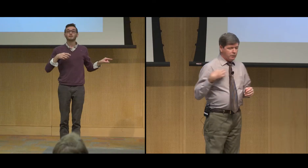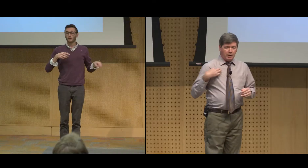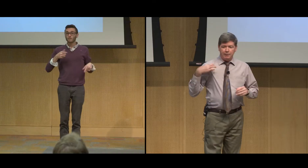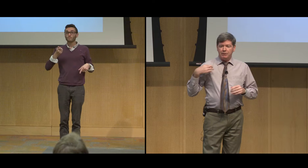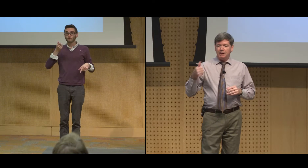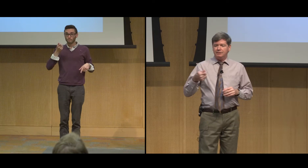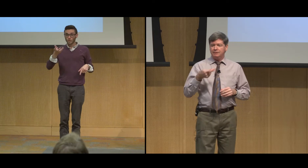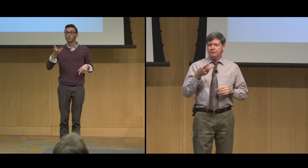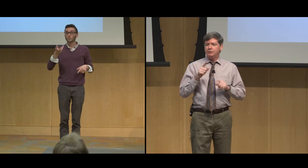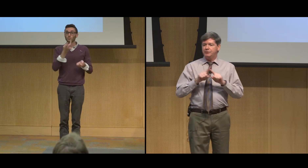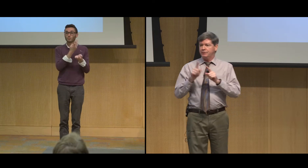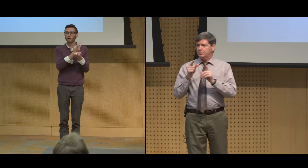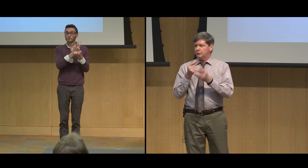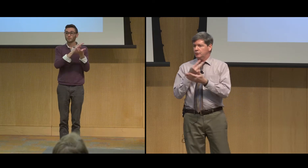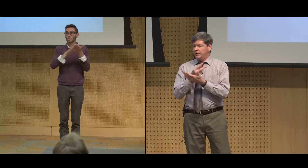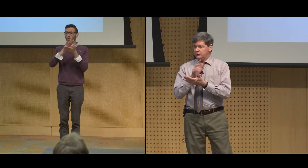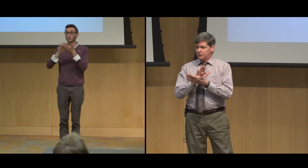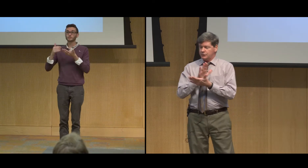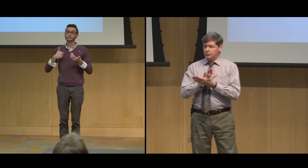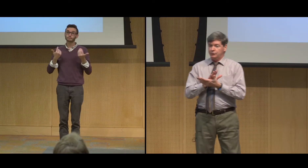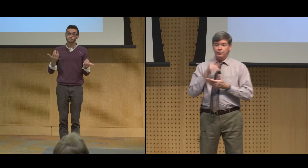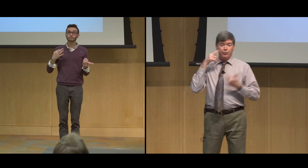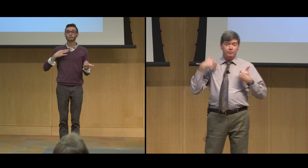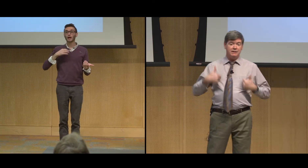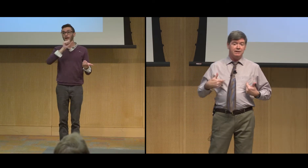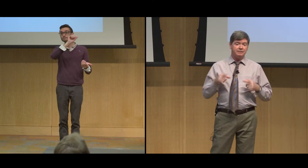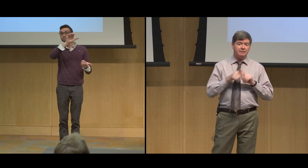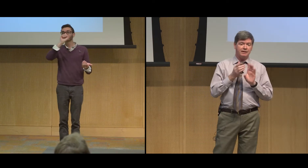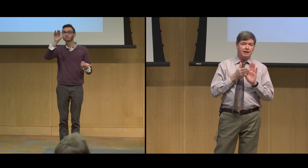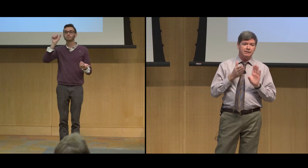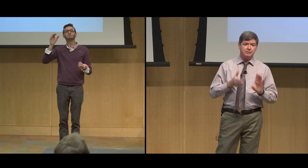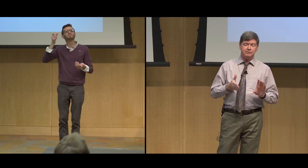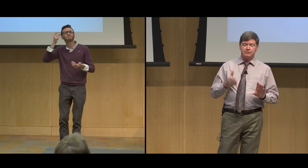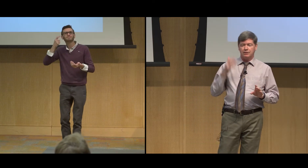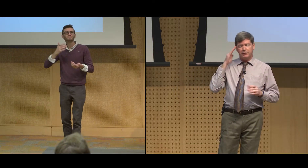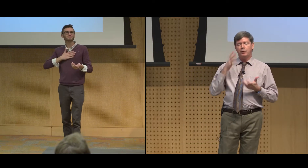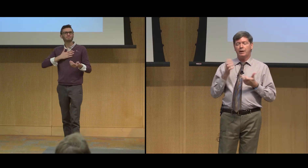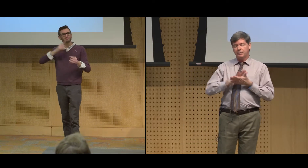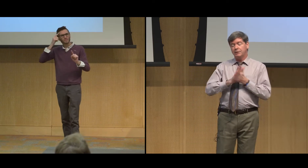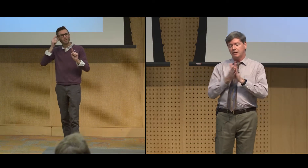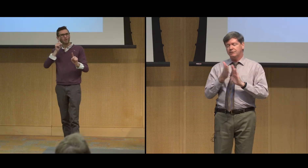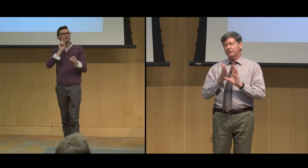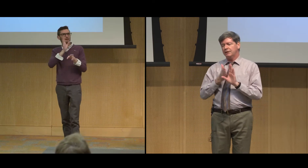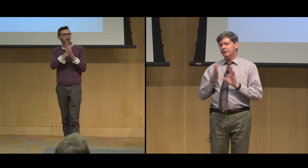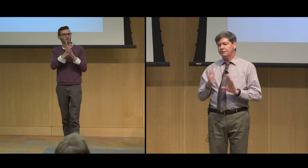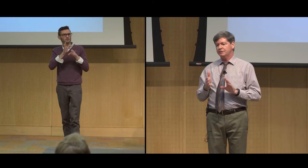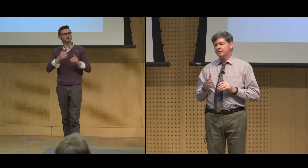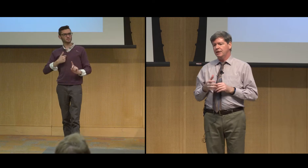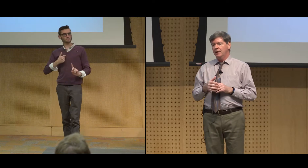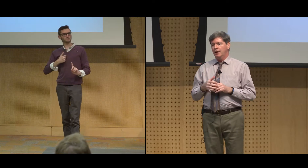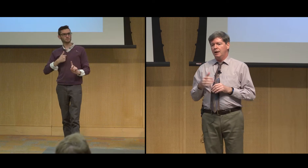So, I applied to several different graduate schools. For me, as a psychologist, and I know I wanted to become a psychologist,